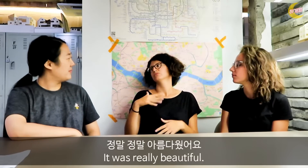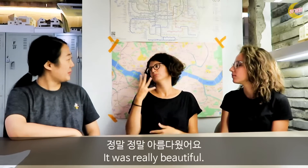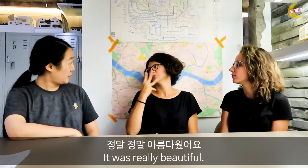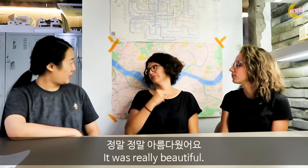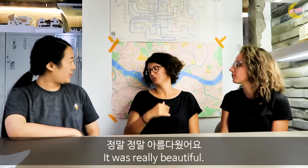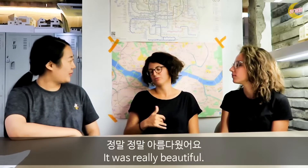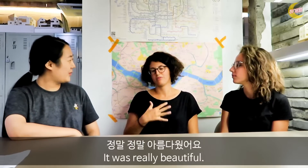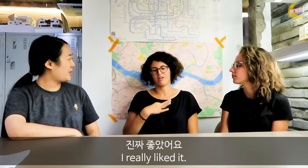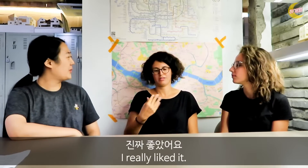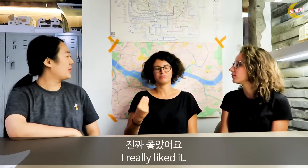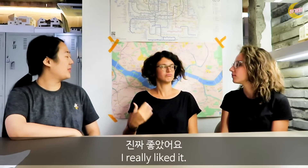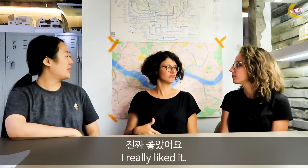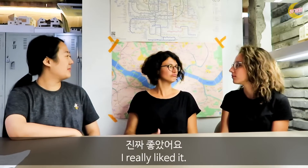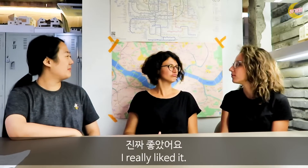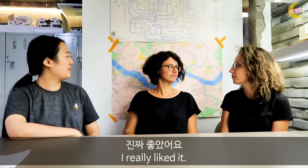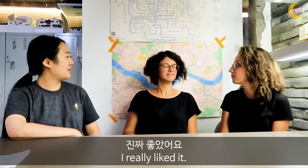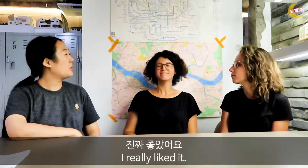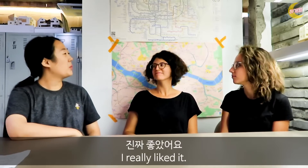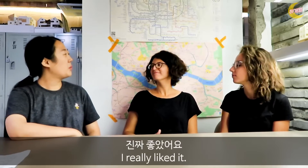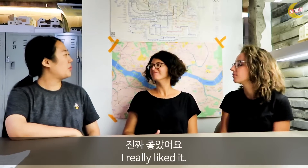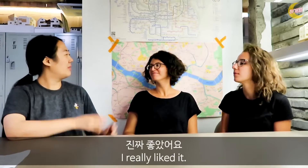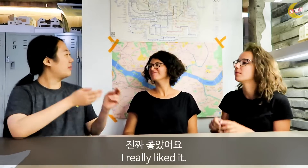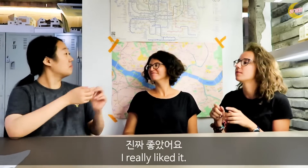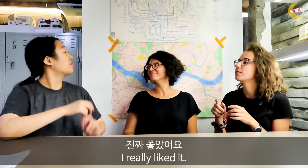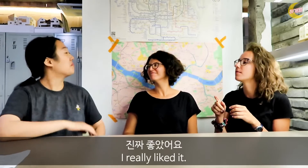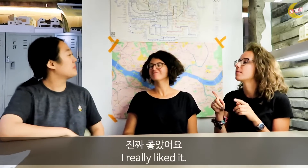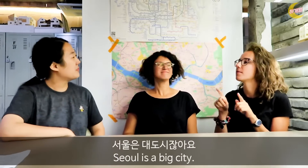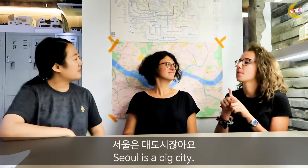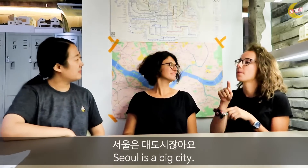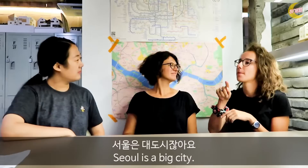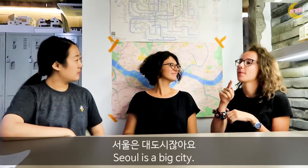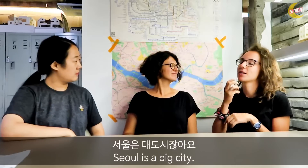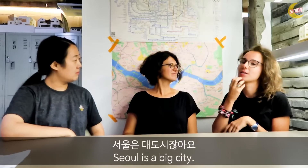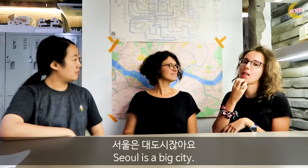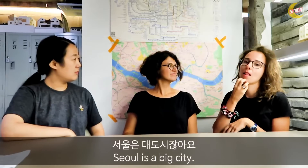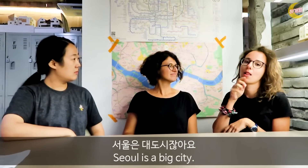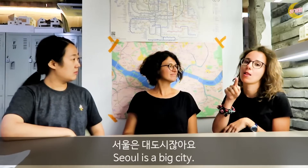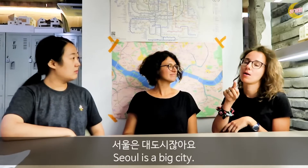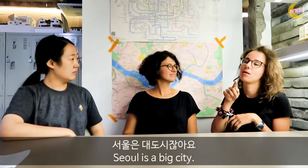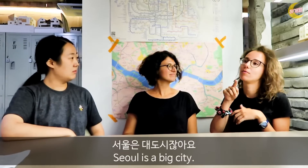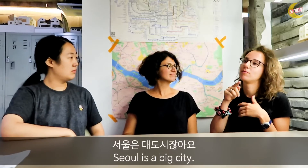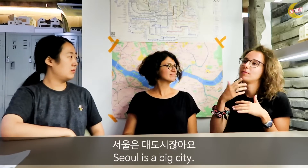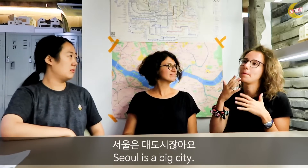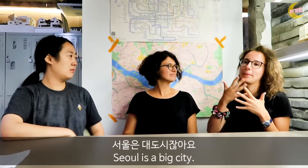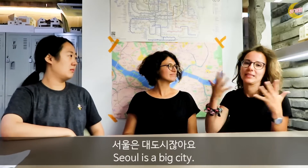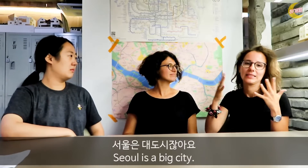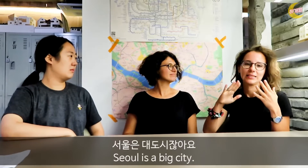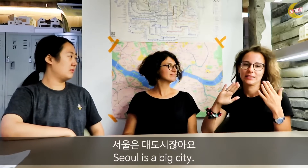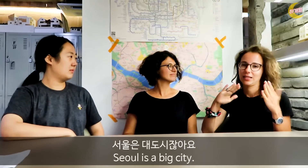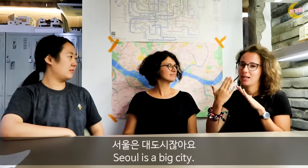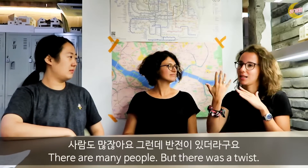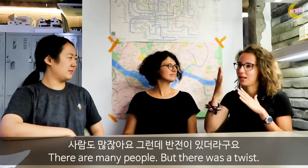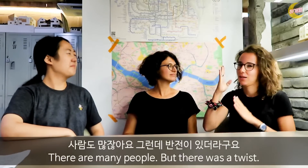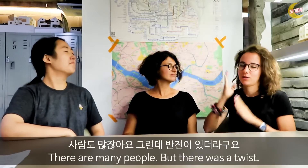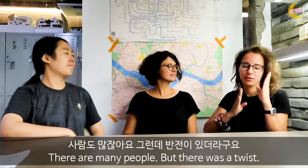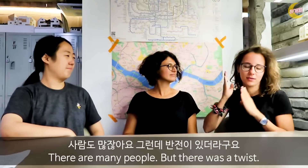It was really beautiful. I really liked it. Seoul is a big city. There are many people.